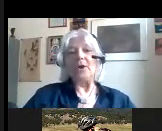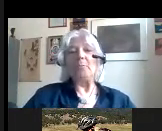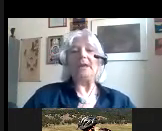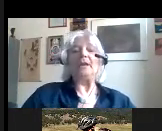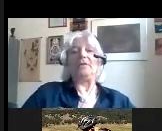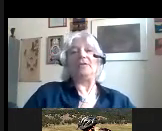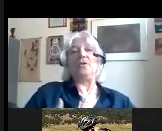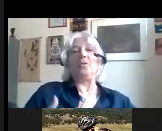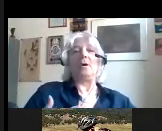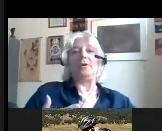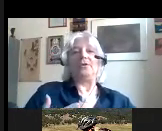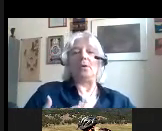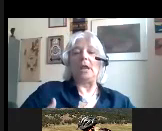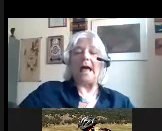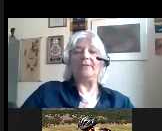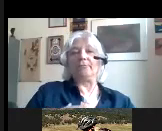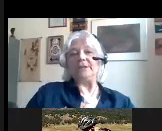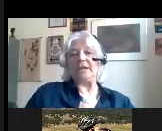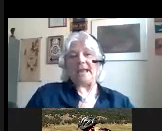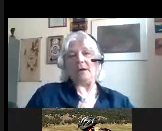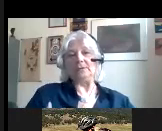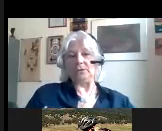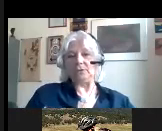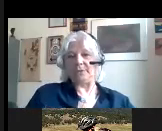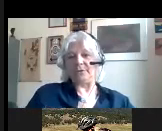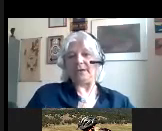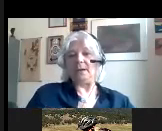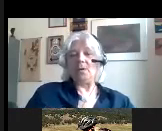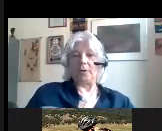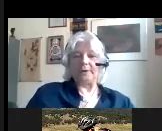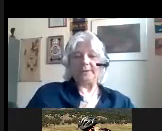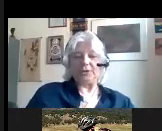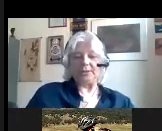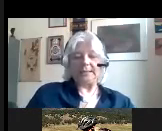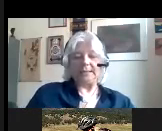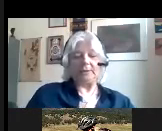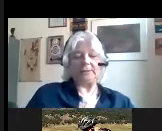And I know many of you do a lot of reaching out to community organizations and leaders.